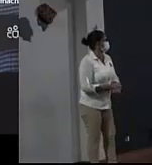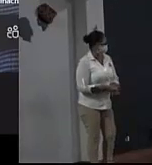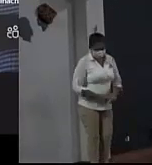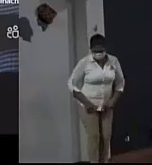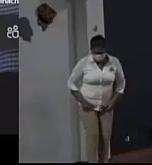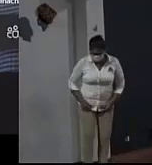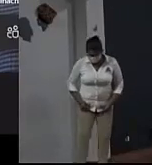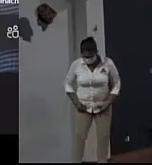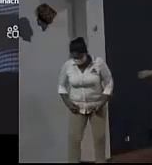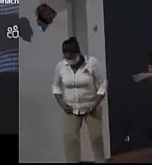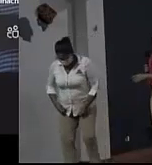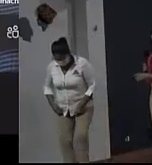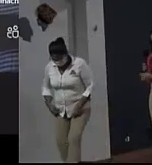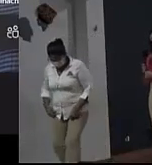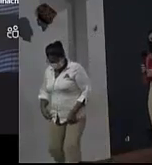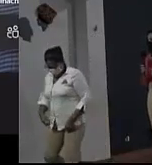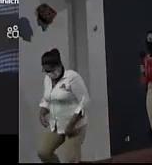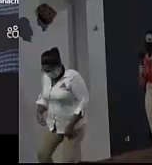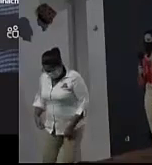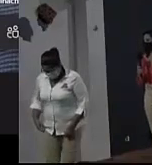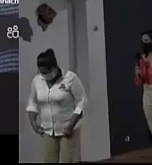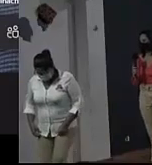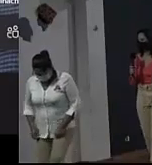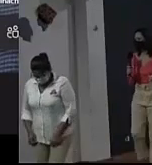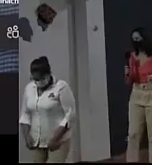'll give you the microphone again for the presentation Mrs. Elena